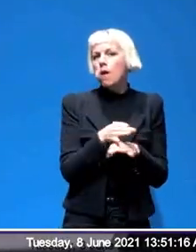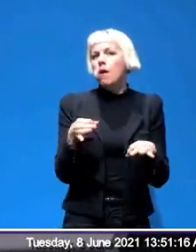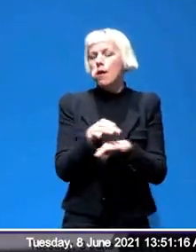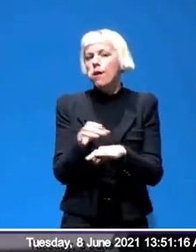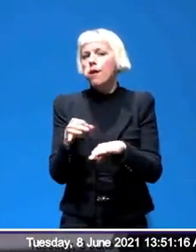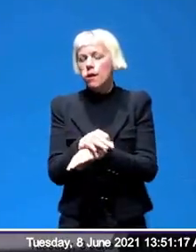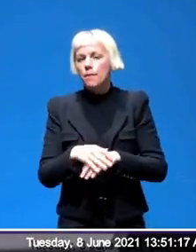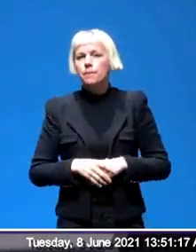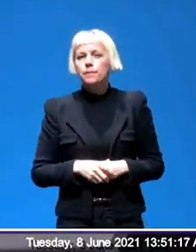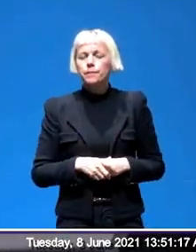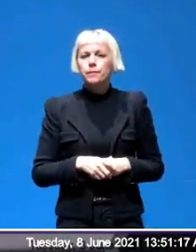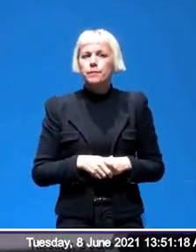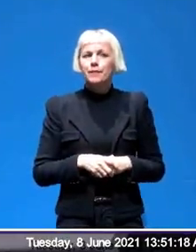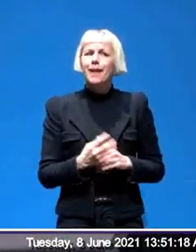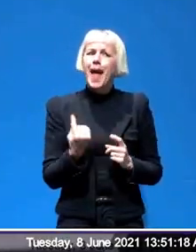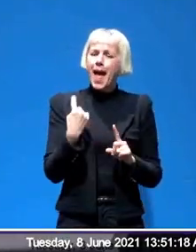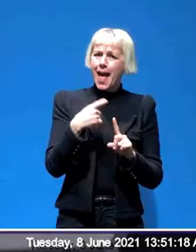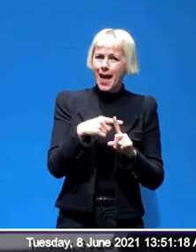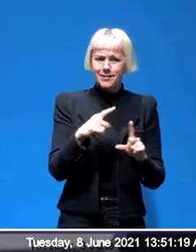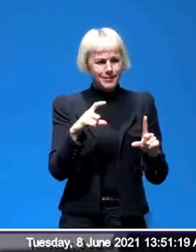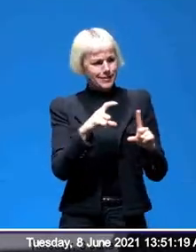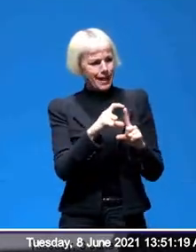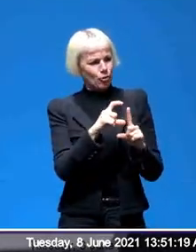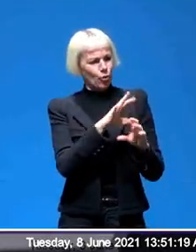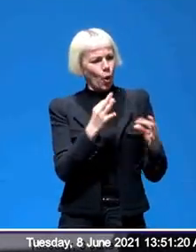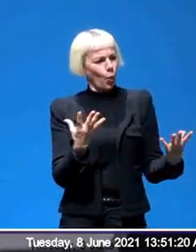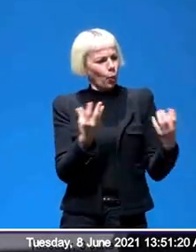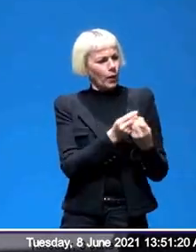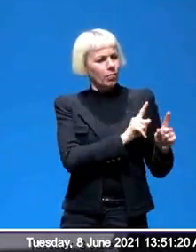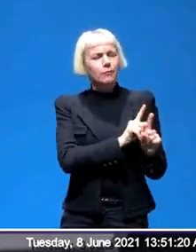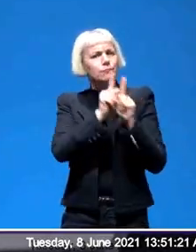fact that Daniel was excluded from that process.